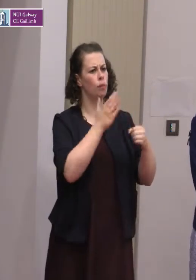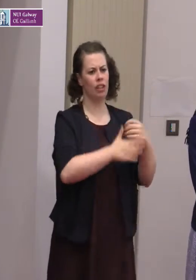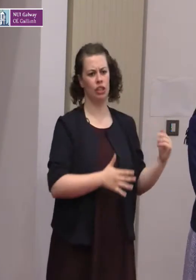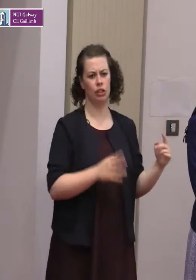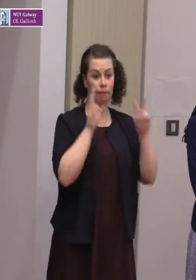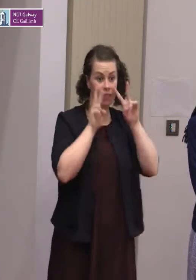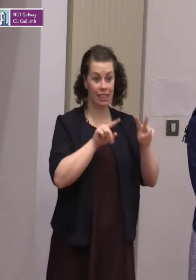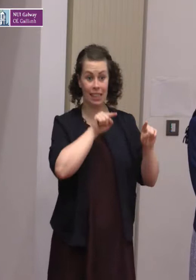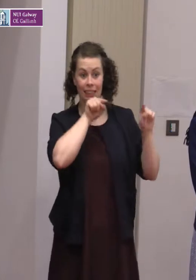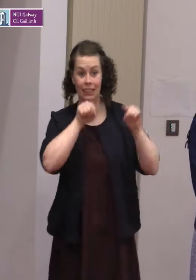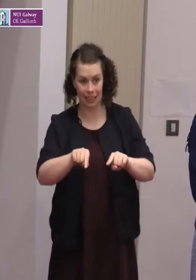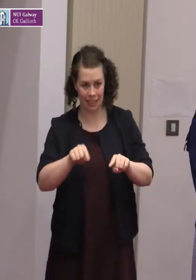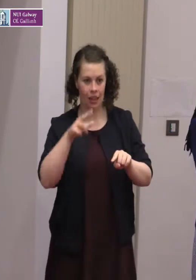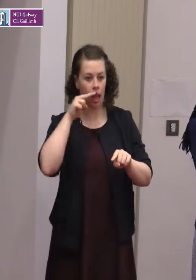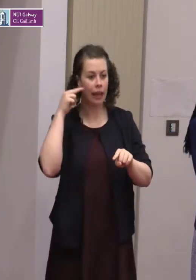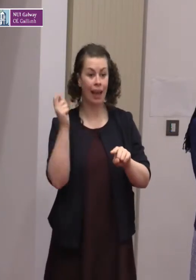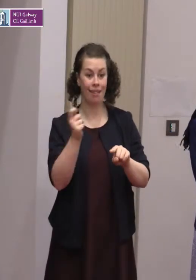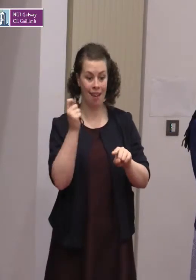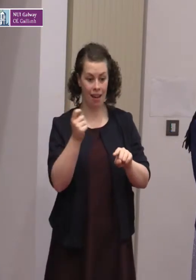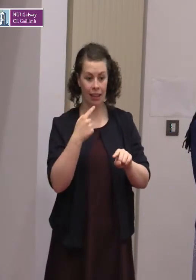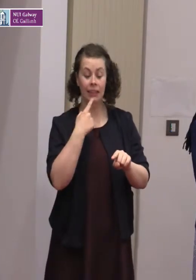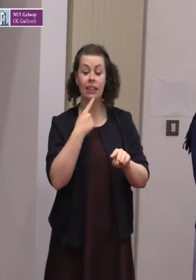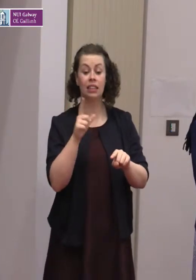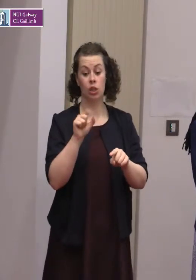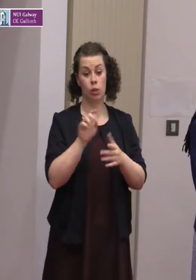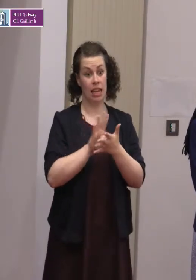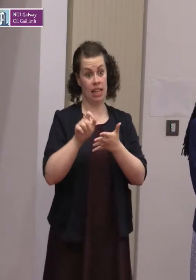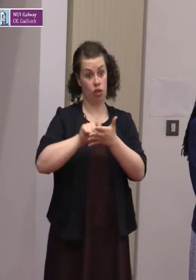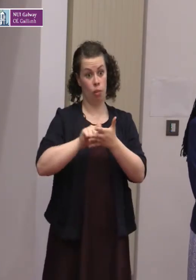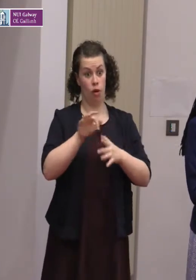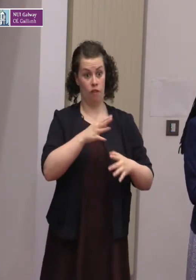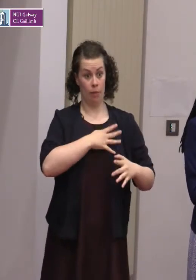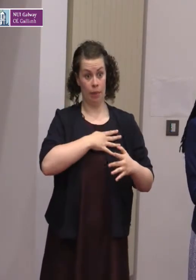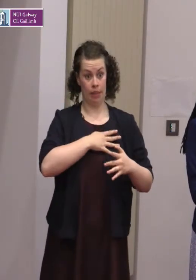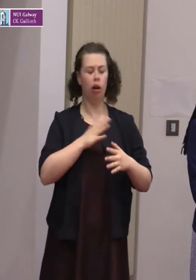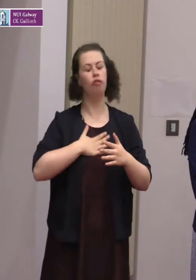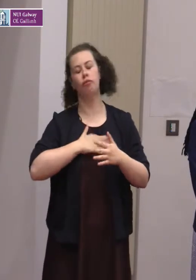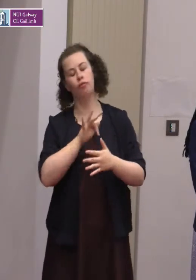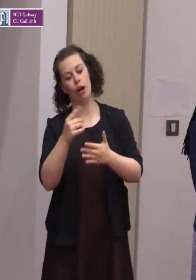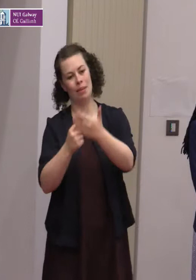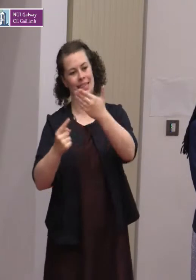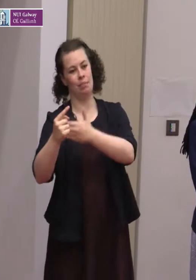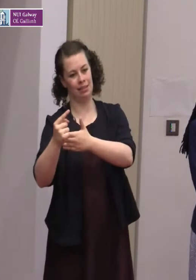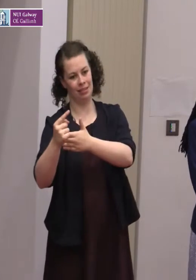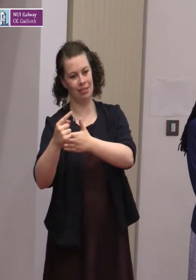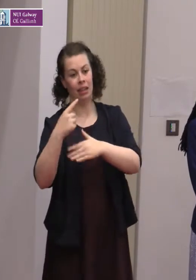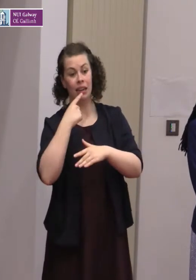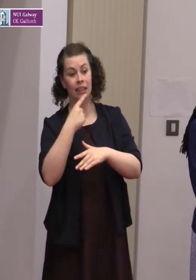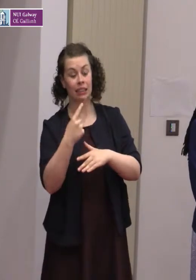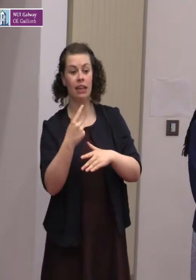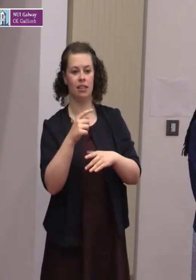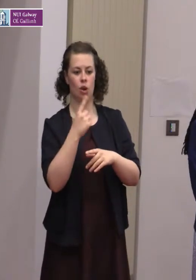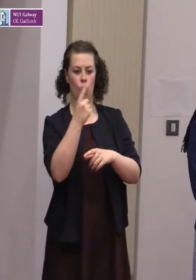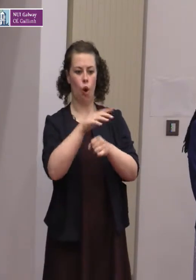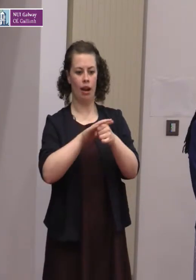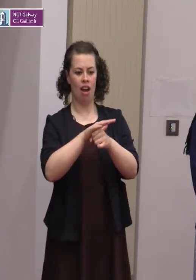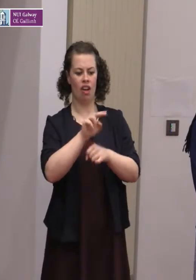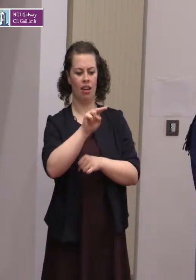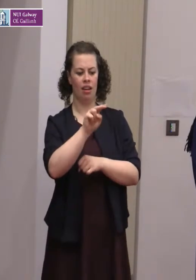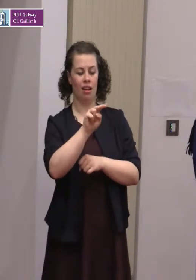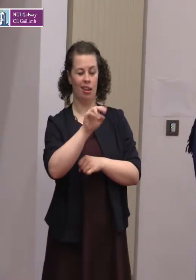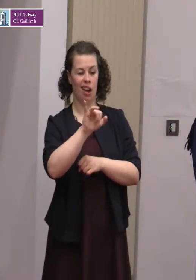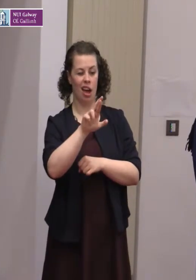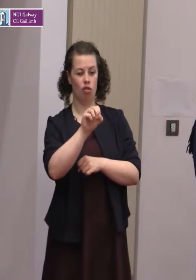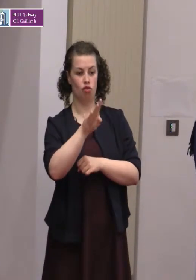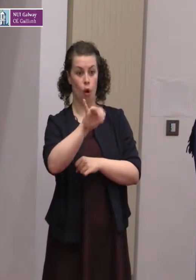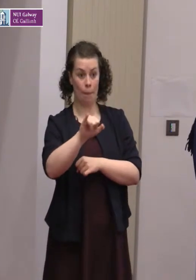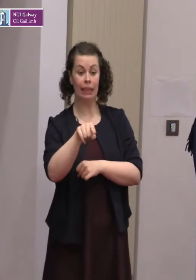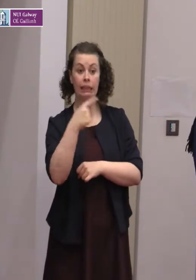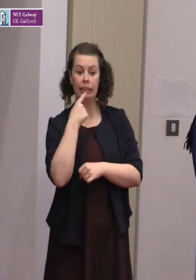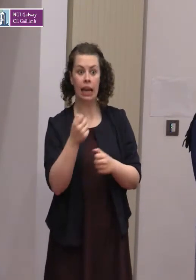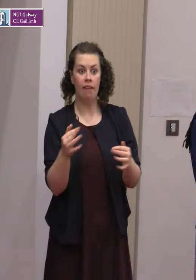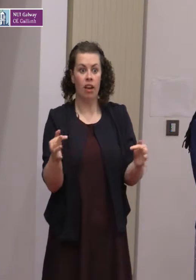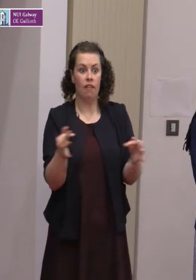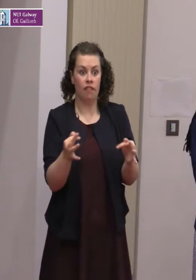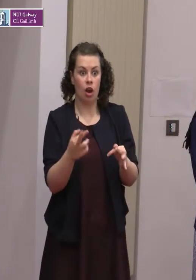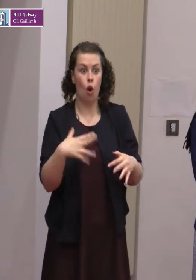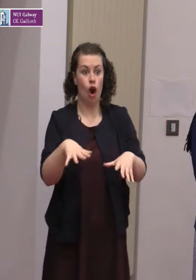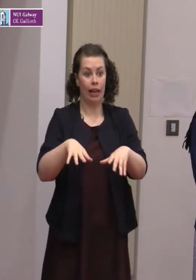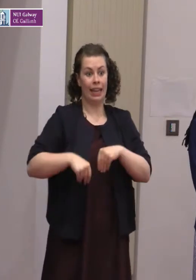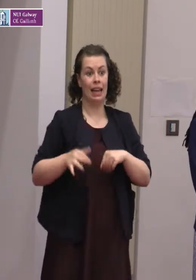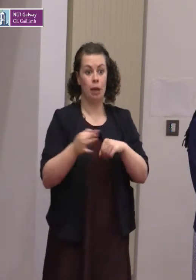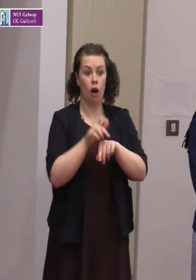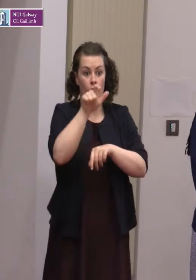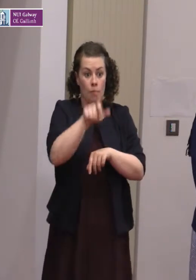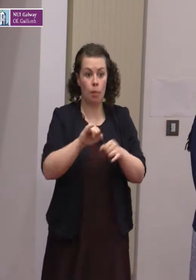She said in her 2019 report that, in Nairobi, there is a worry about kidnapping from their